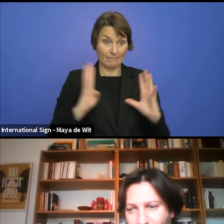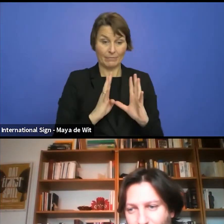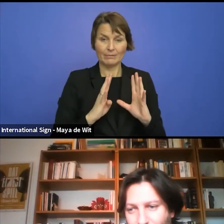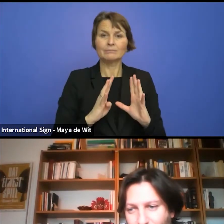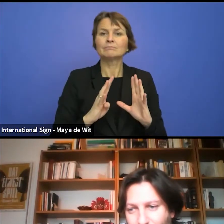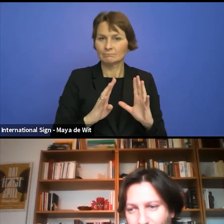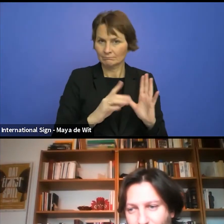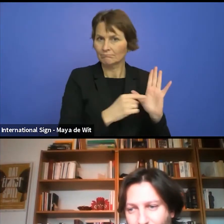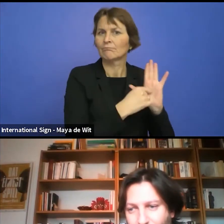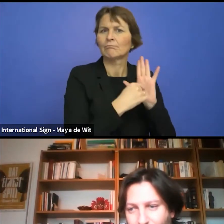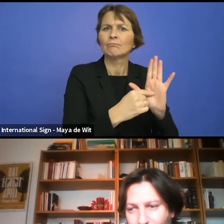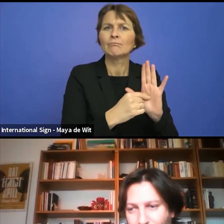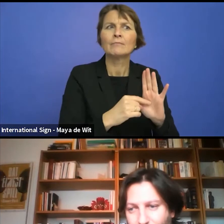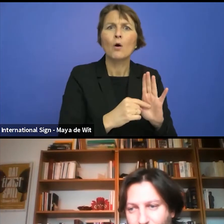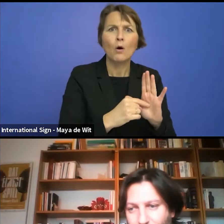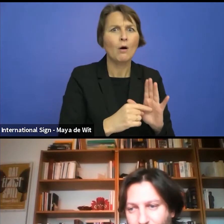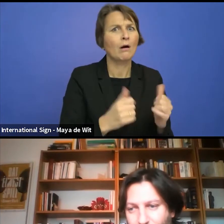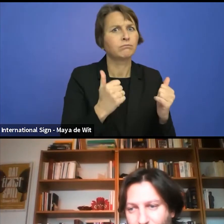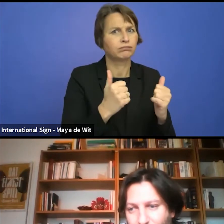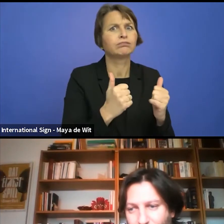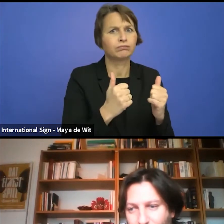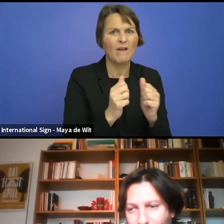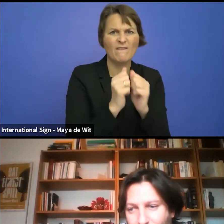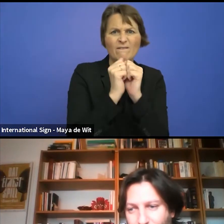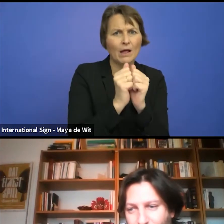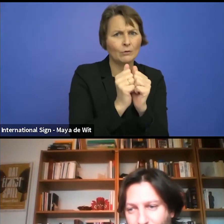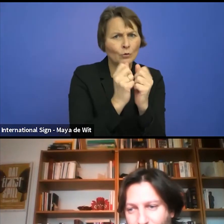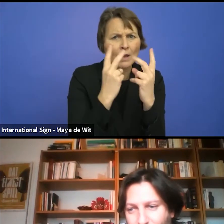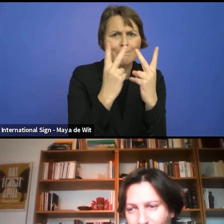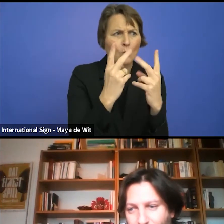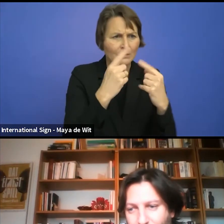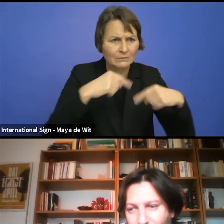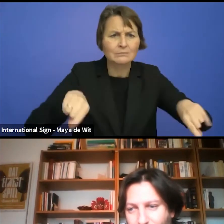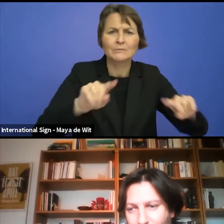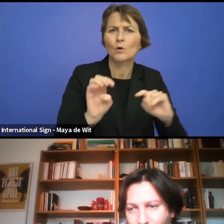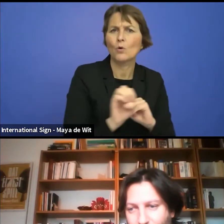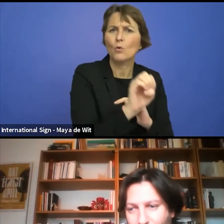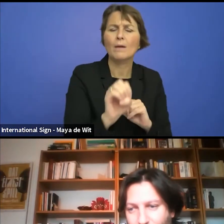added value. There is a need for coordinated action to enhance transnational collaboration